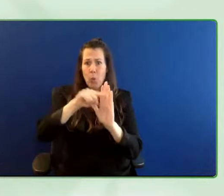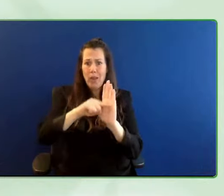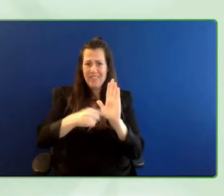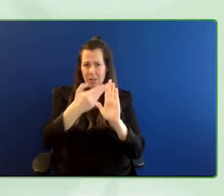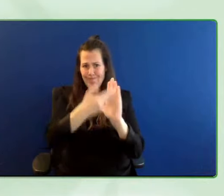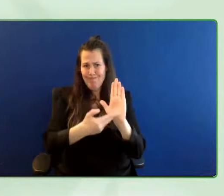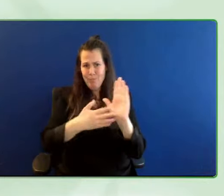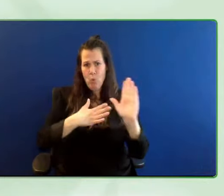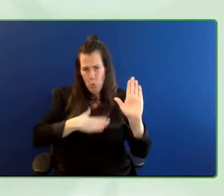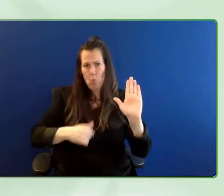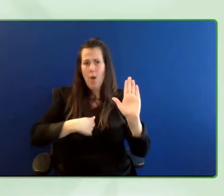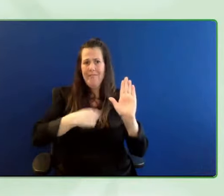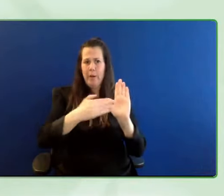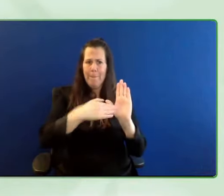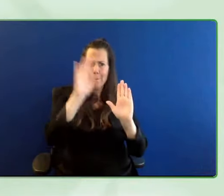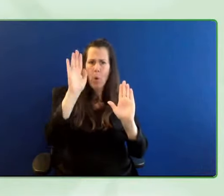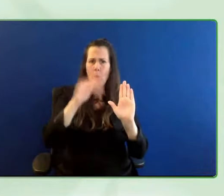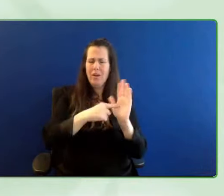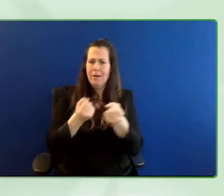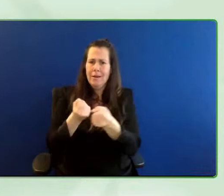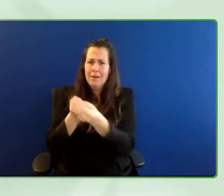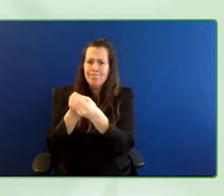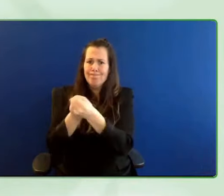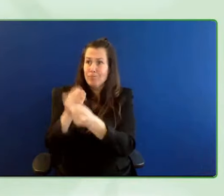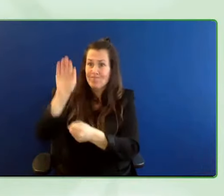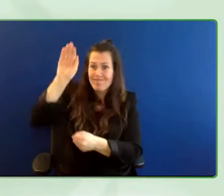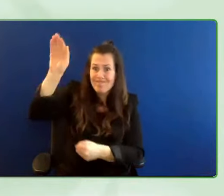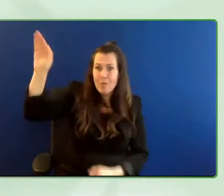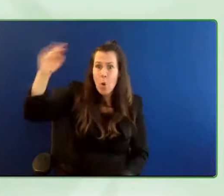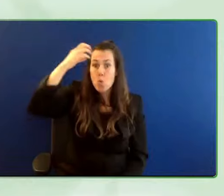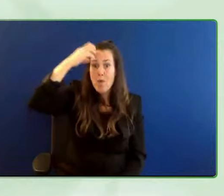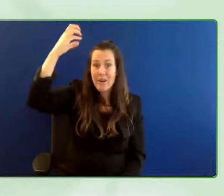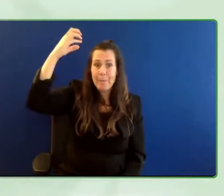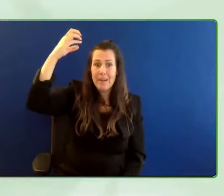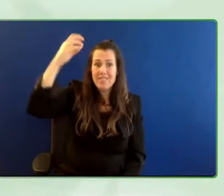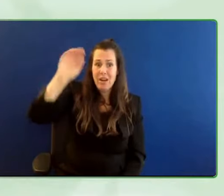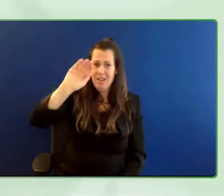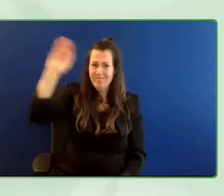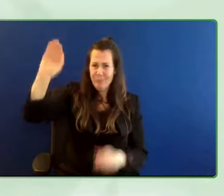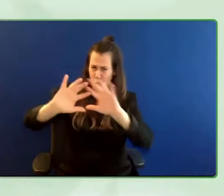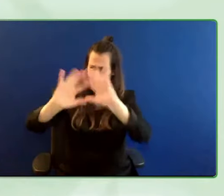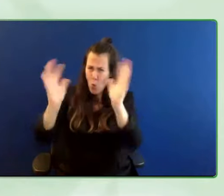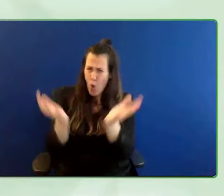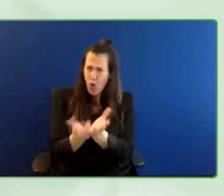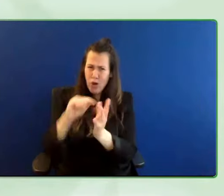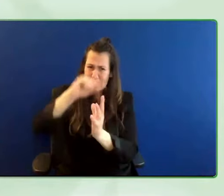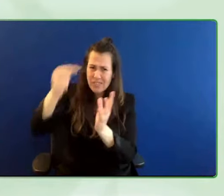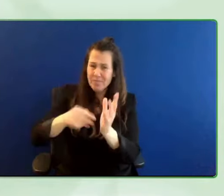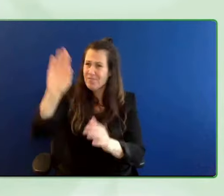affects caregivers and how that can be part of the work that we do at its very foundation.